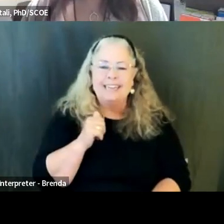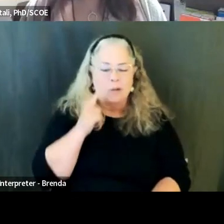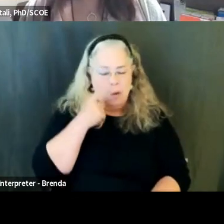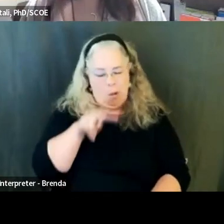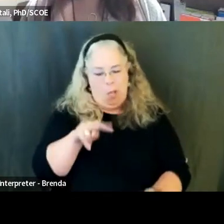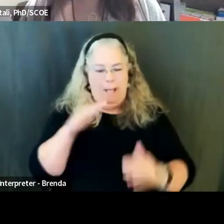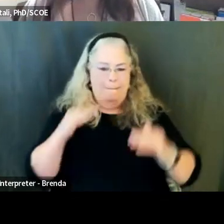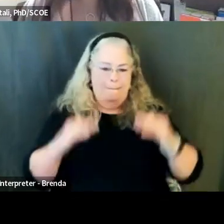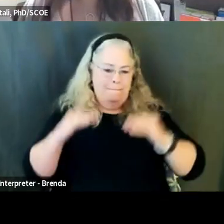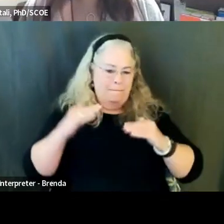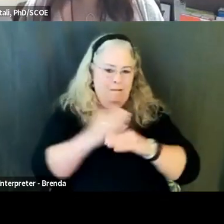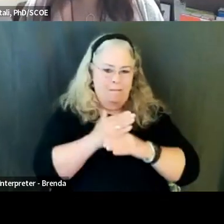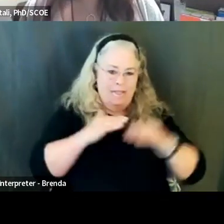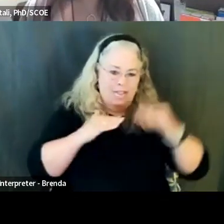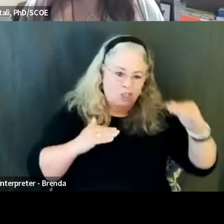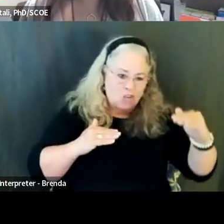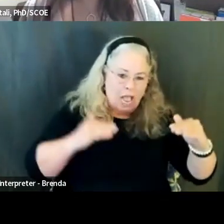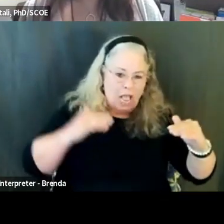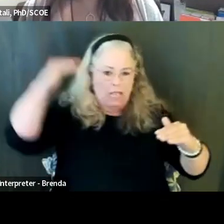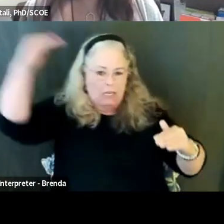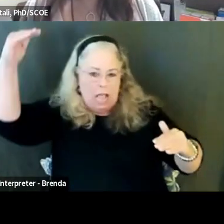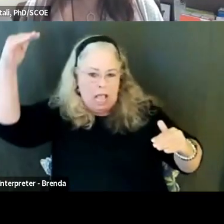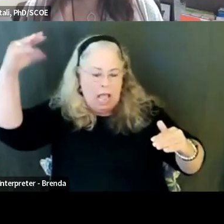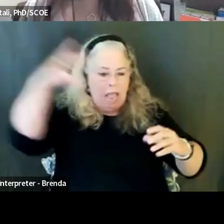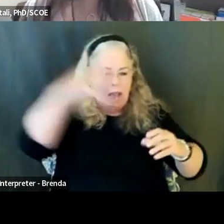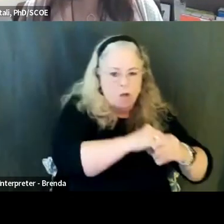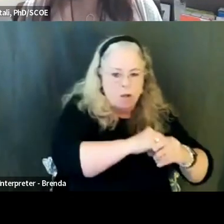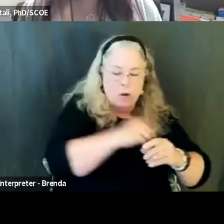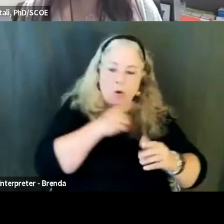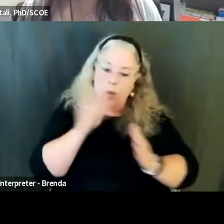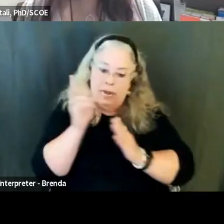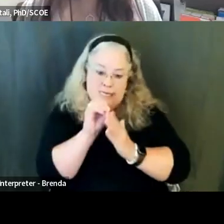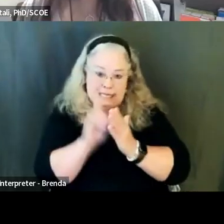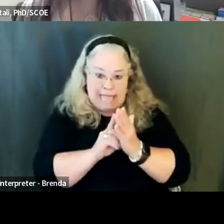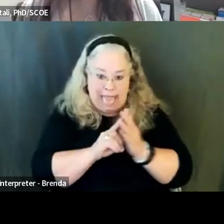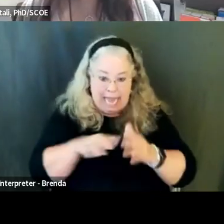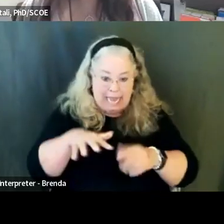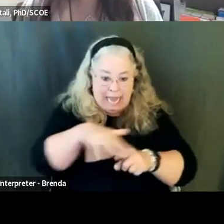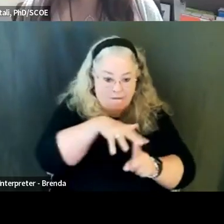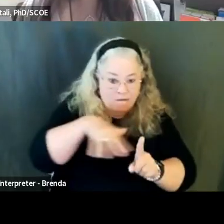between that child and adult involvement. If we're designing the environment and a very high